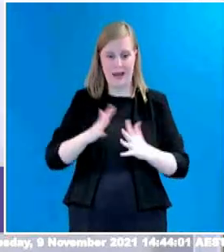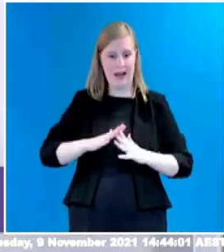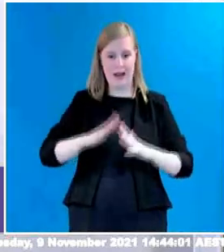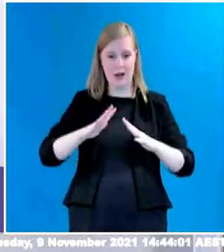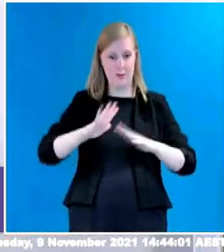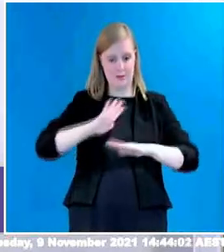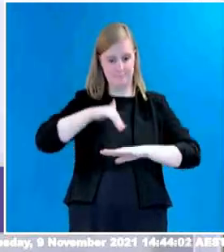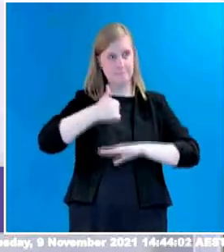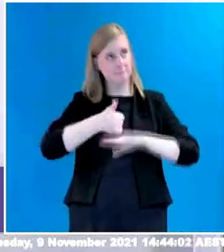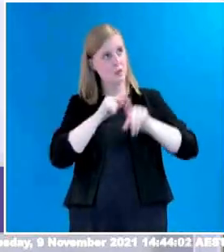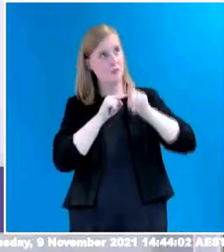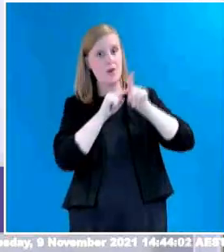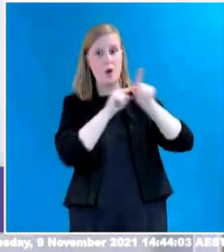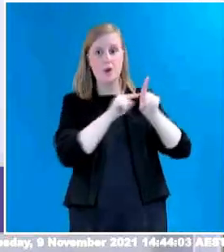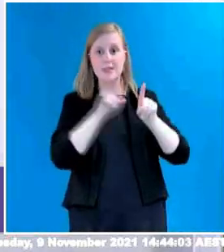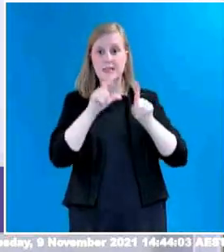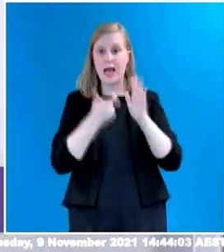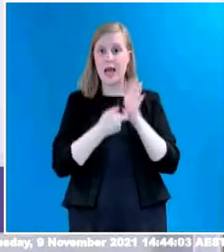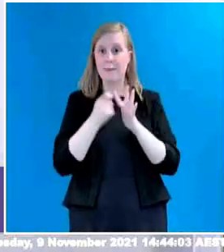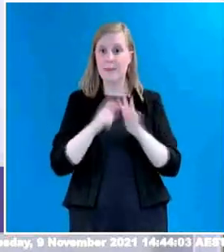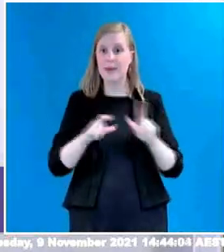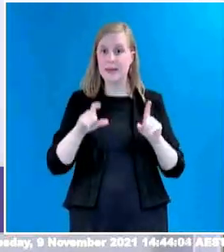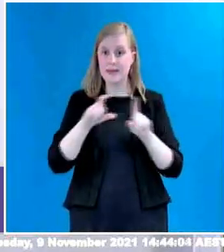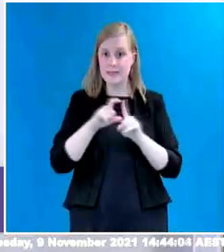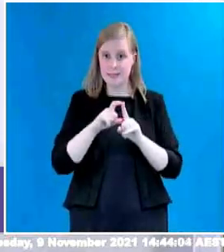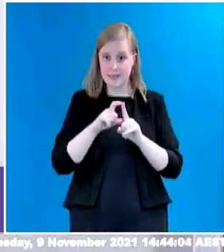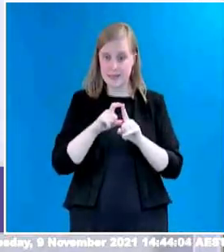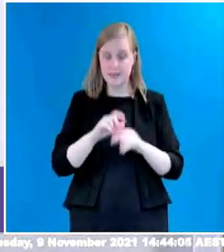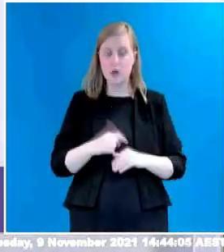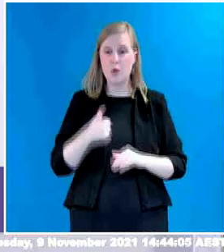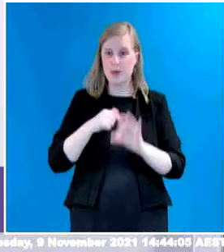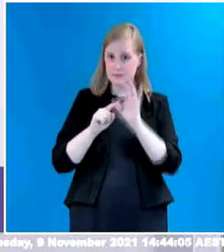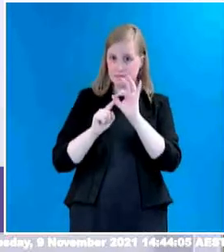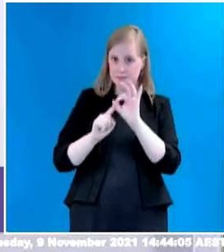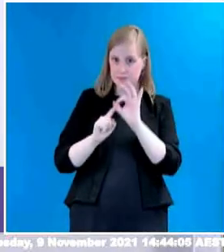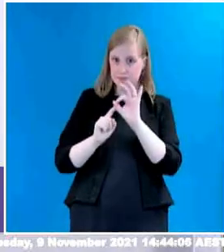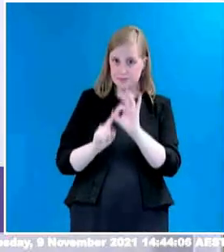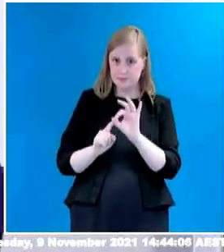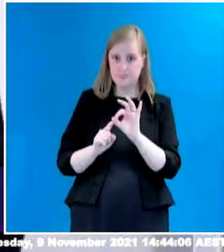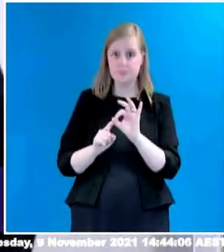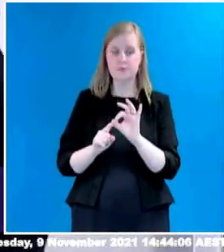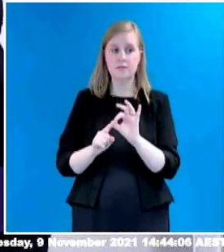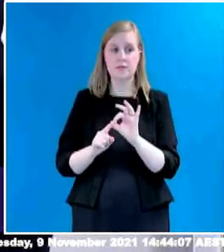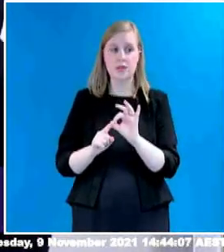We asked you in respect of the rights, what rights did the Commonwealth